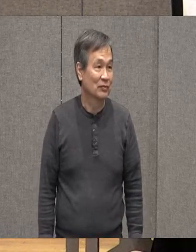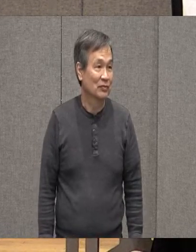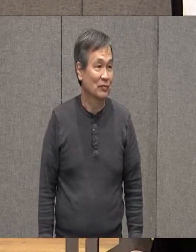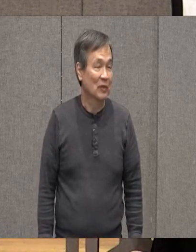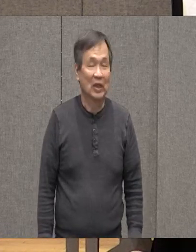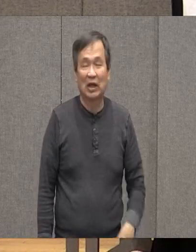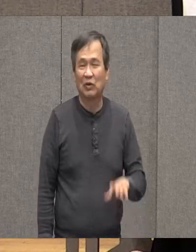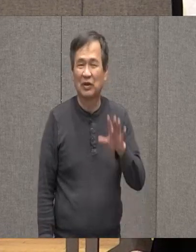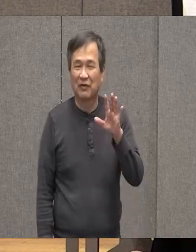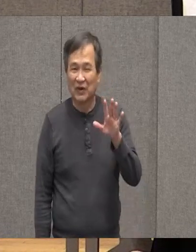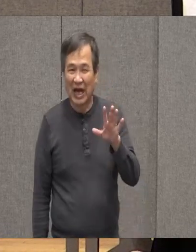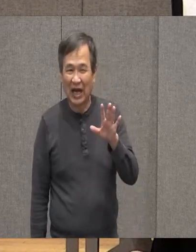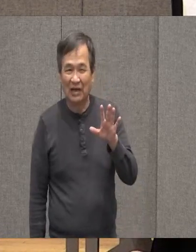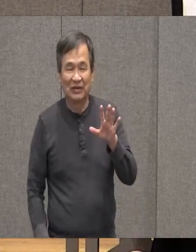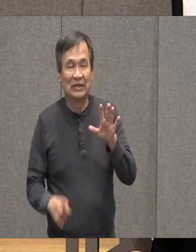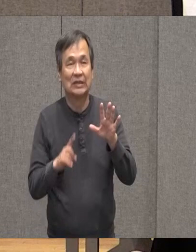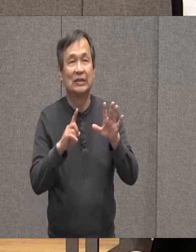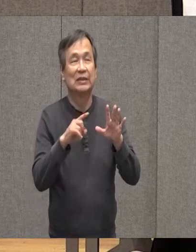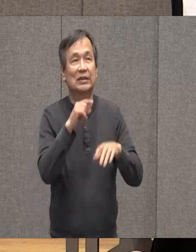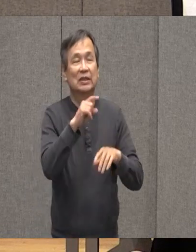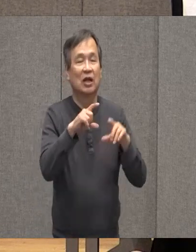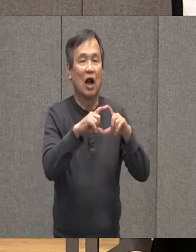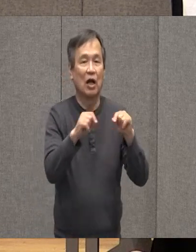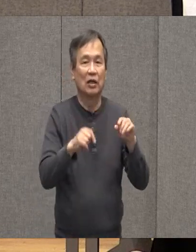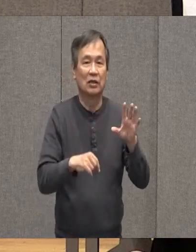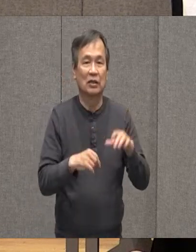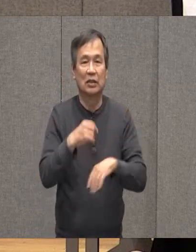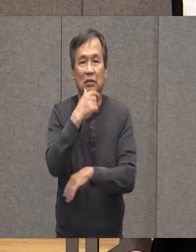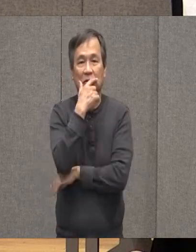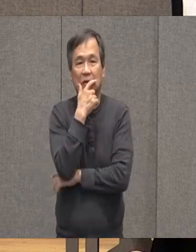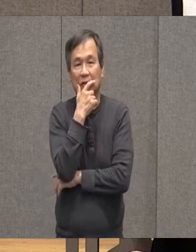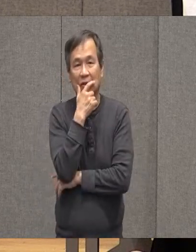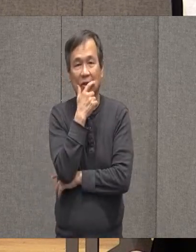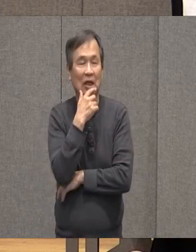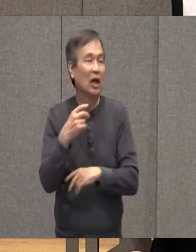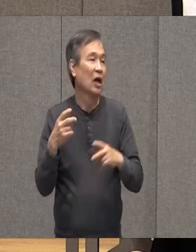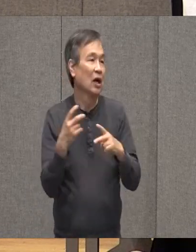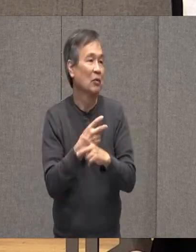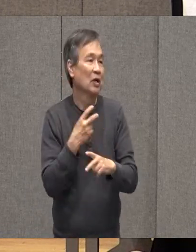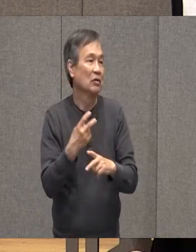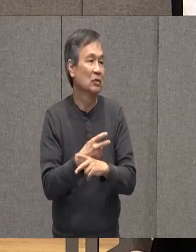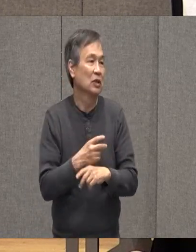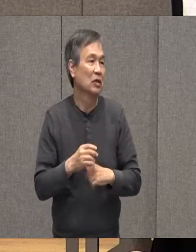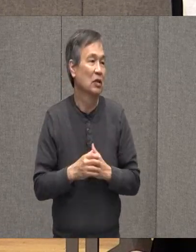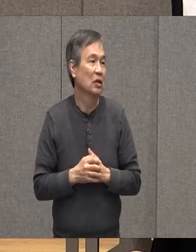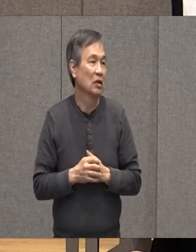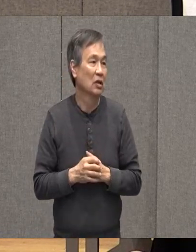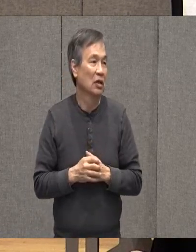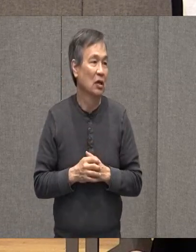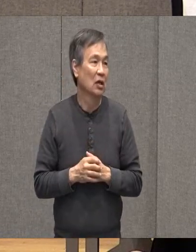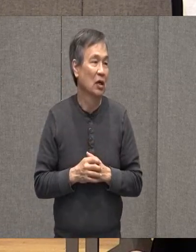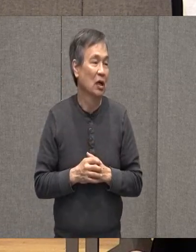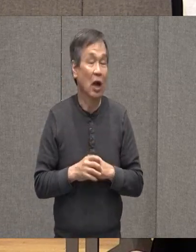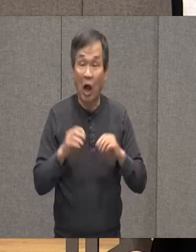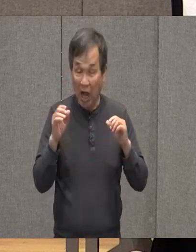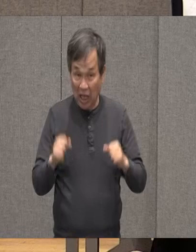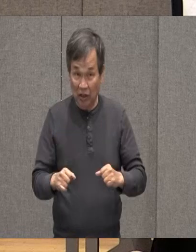so I'm going to say, I'm gonna do a multiplication problem. Well actually I could do a division problem,